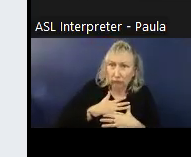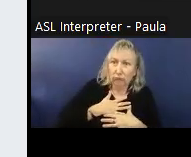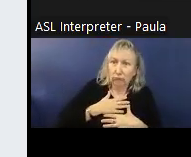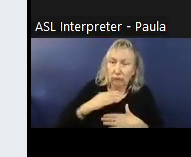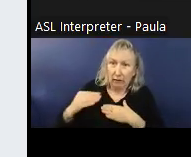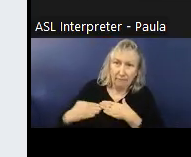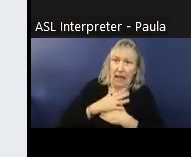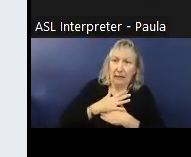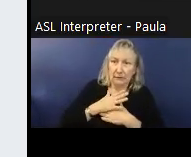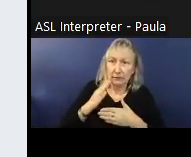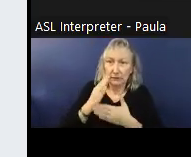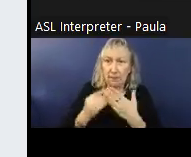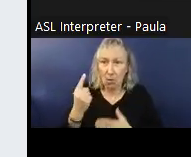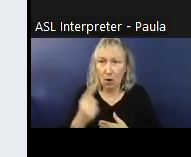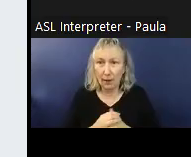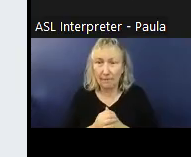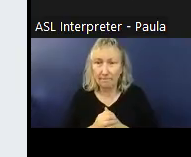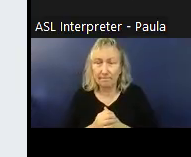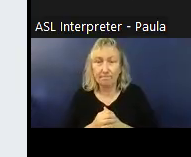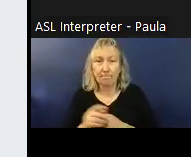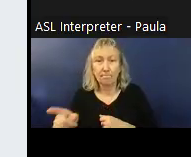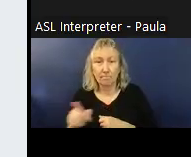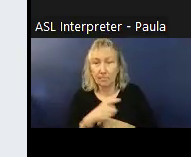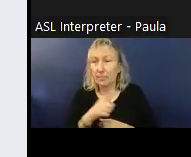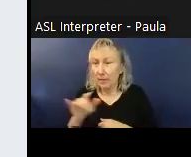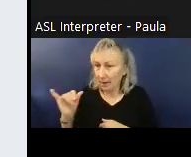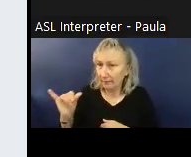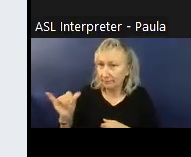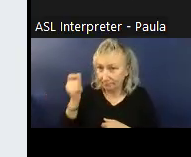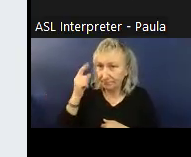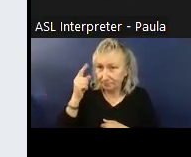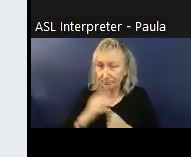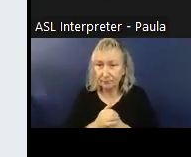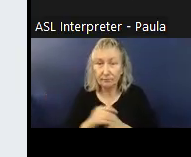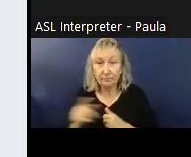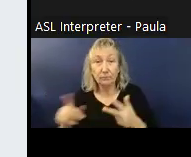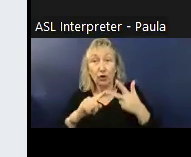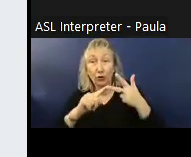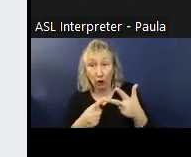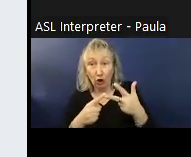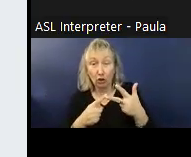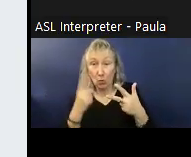And the only other comment I had in the definitions is on page 9 and I'm sorry if